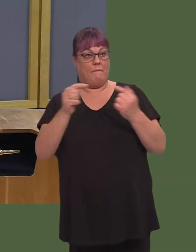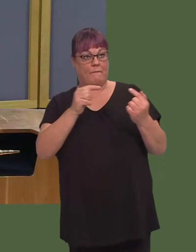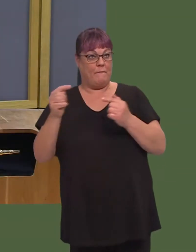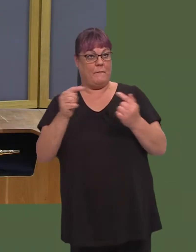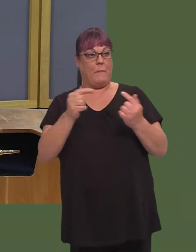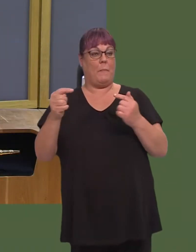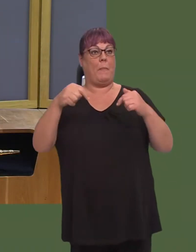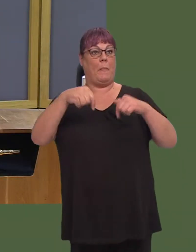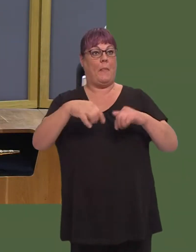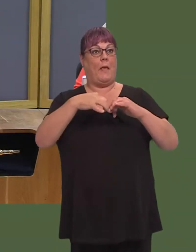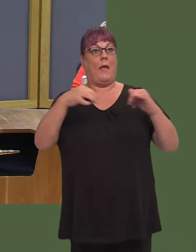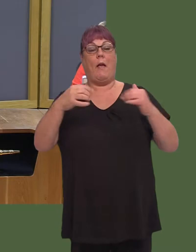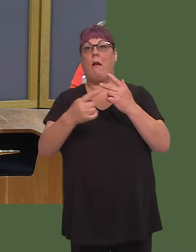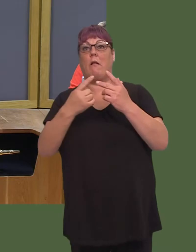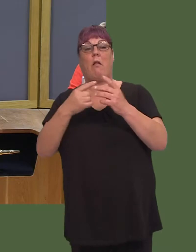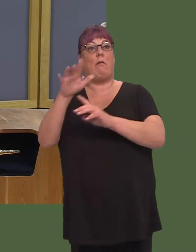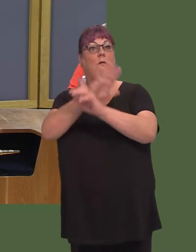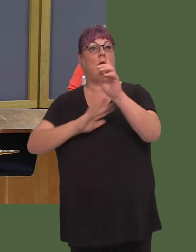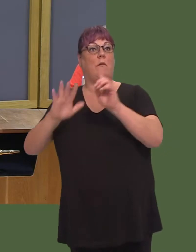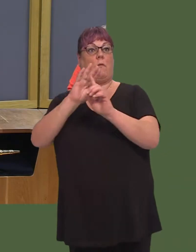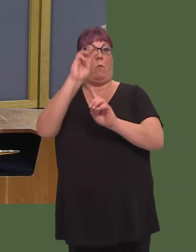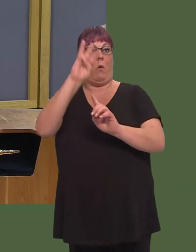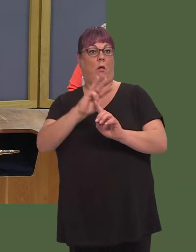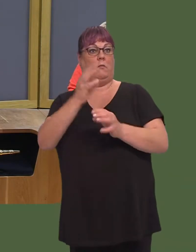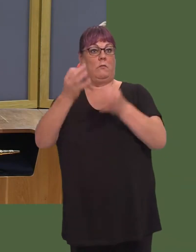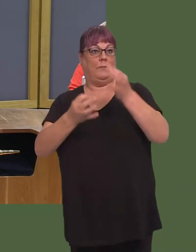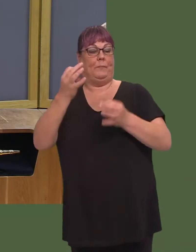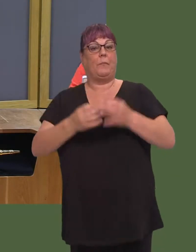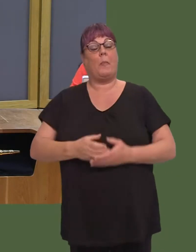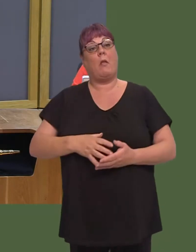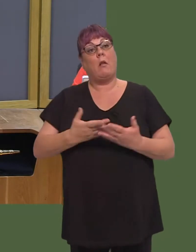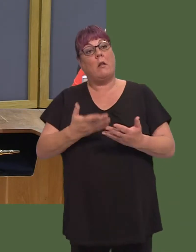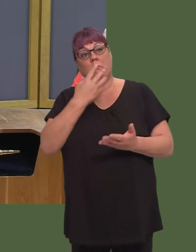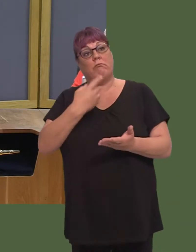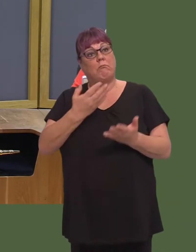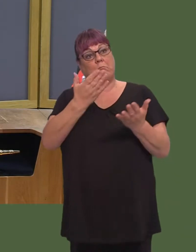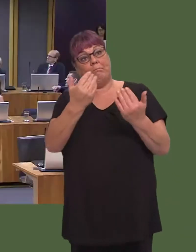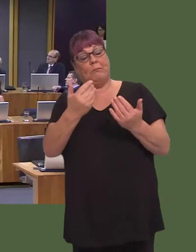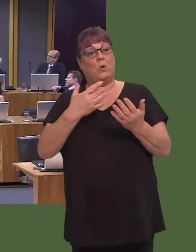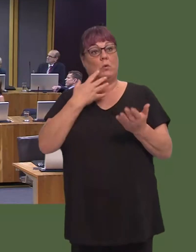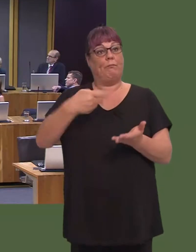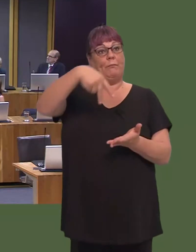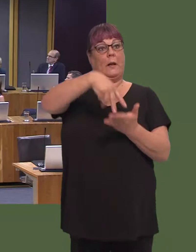Carwyn Jones AM: The Welsh ambulance service continues to exceed the national target to